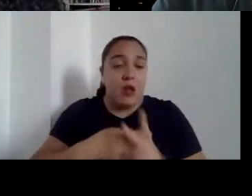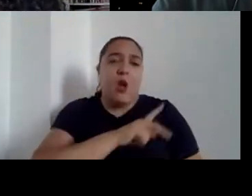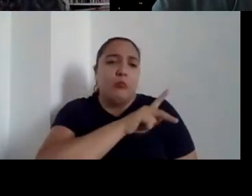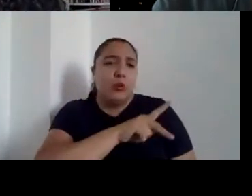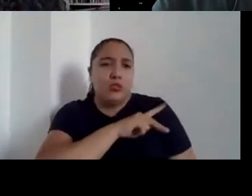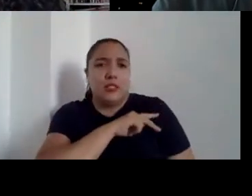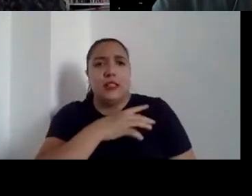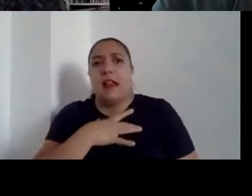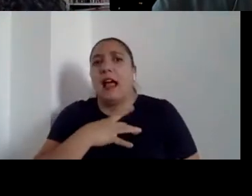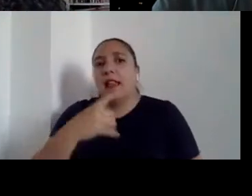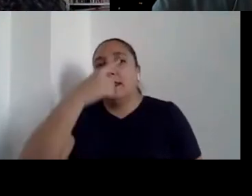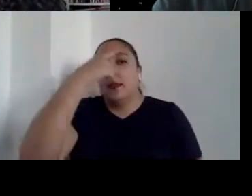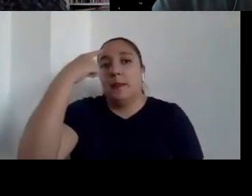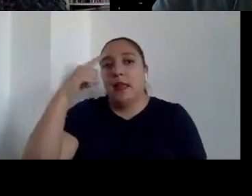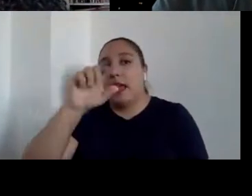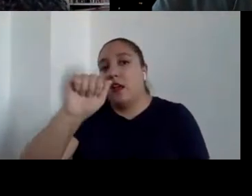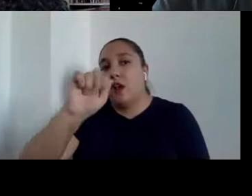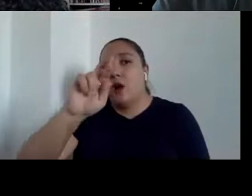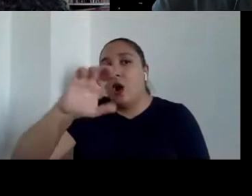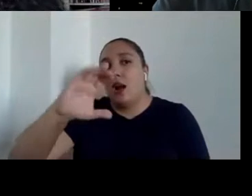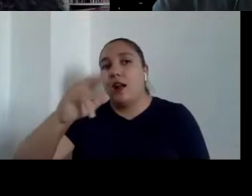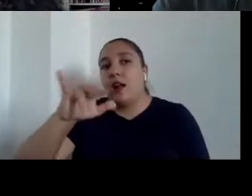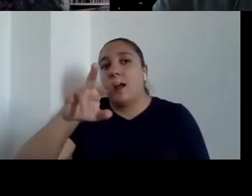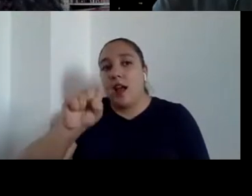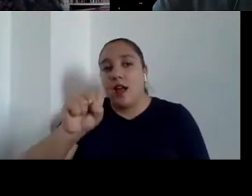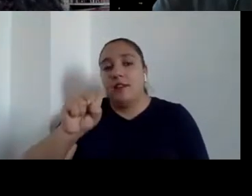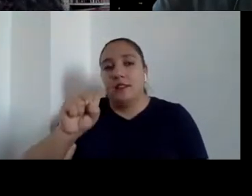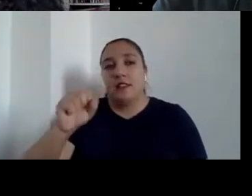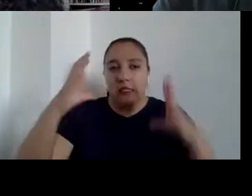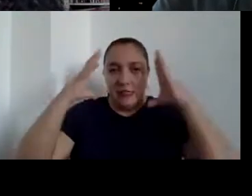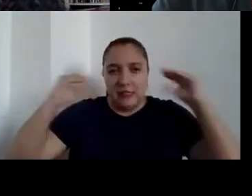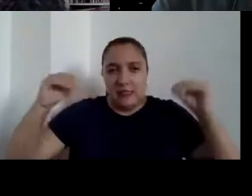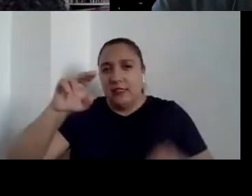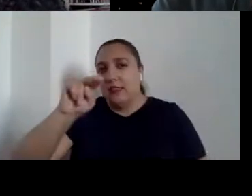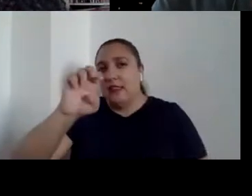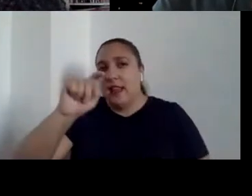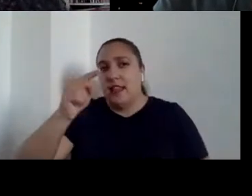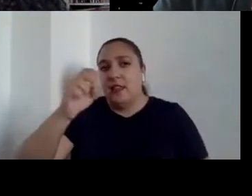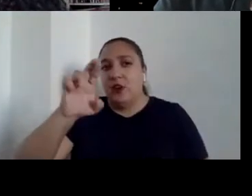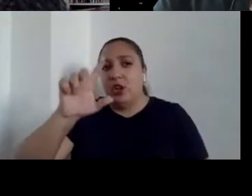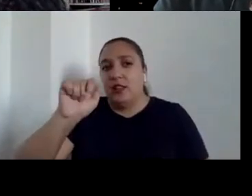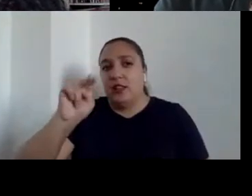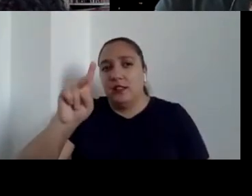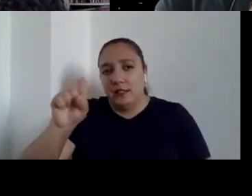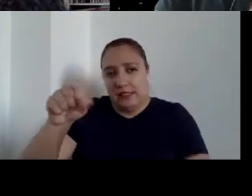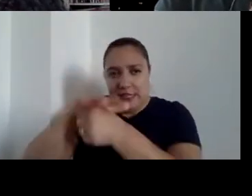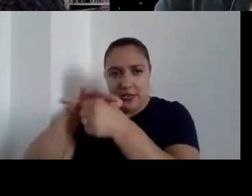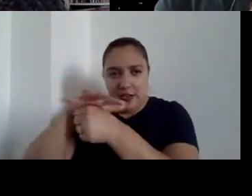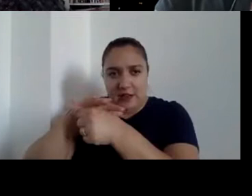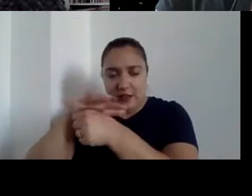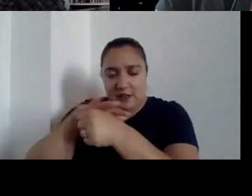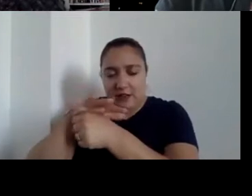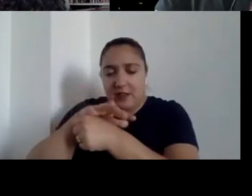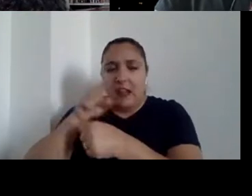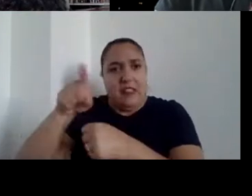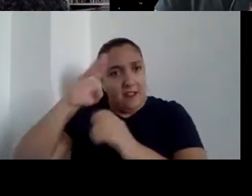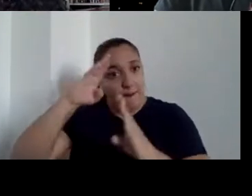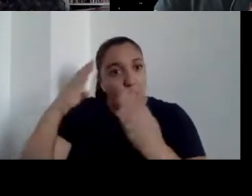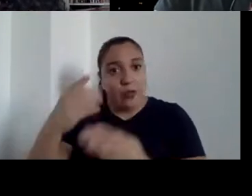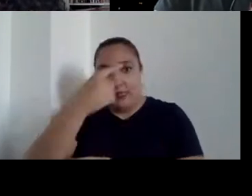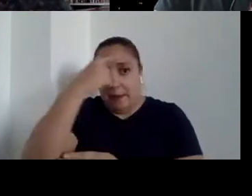archives in the Netherlands finally talking about the black history of the Netherlands, which